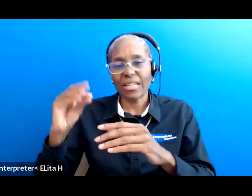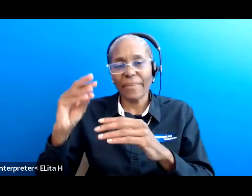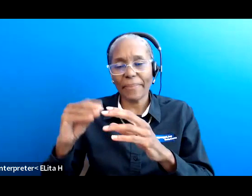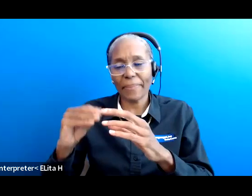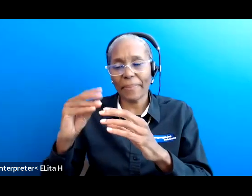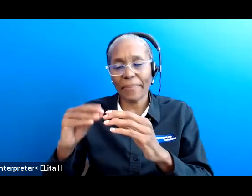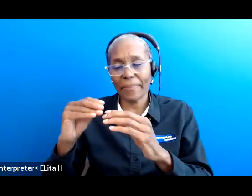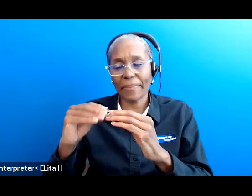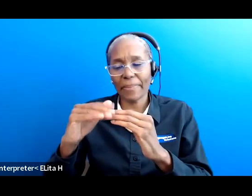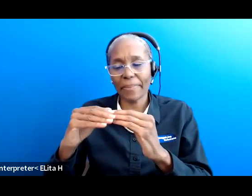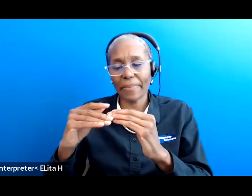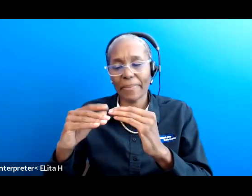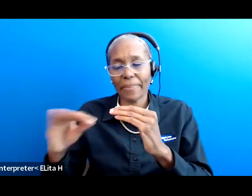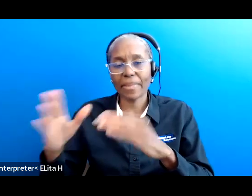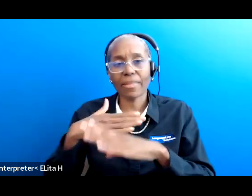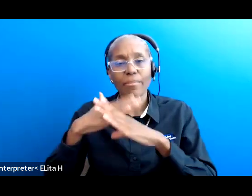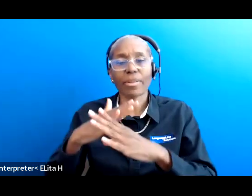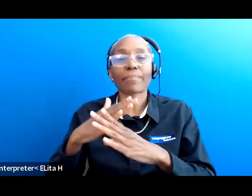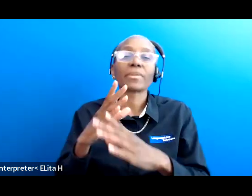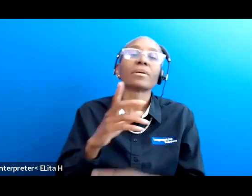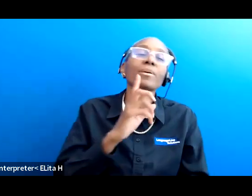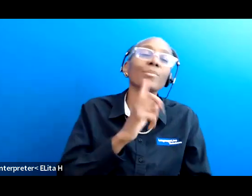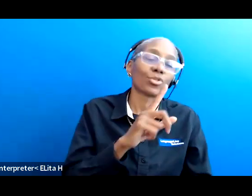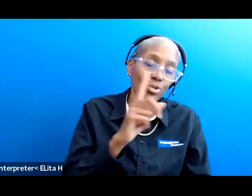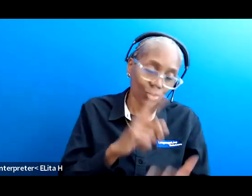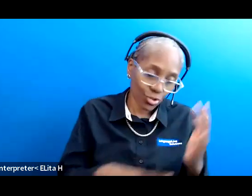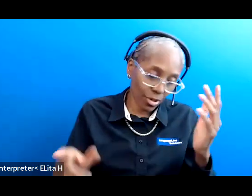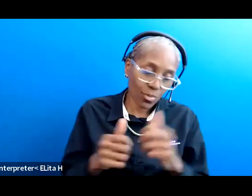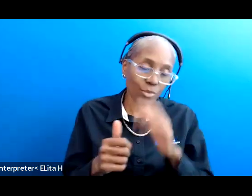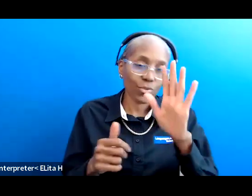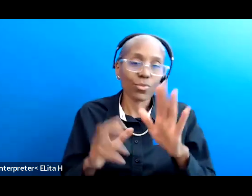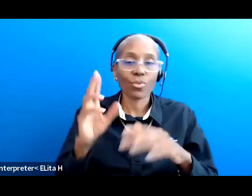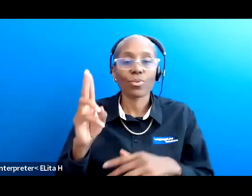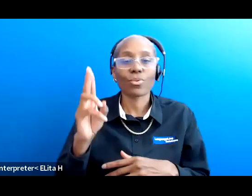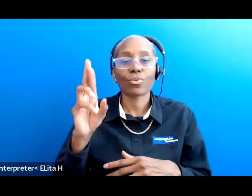There's just a variety of reasons. So be sure and check with your urologist or your healthcare